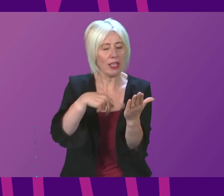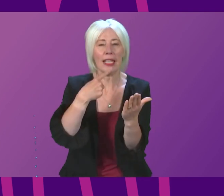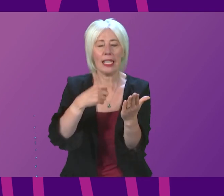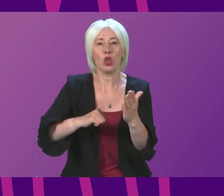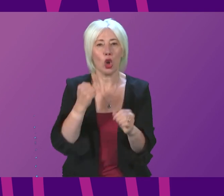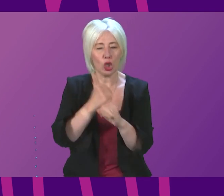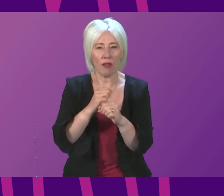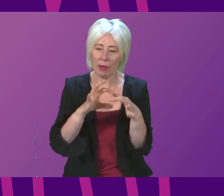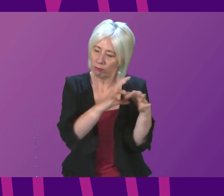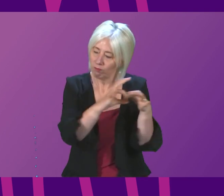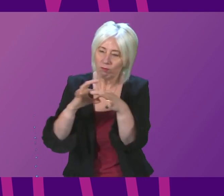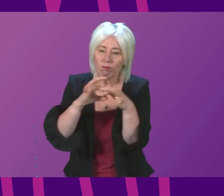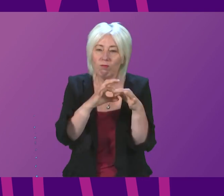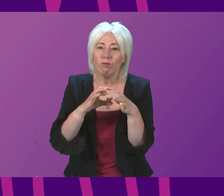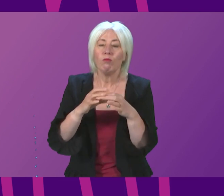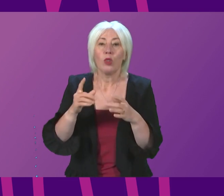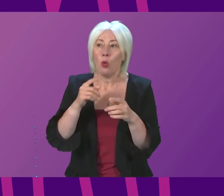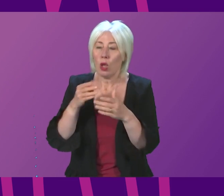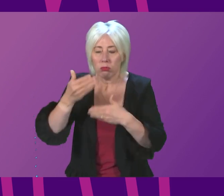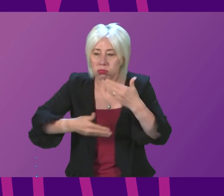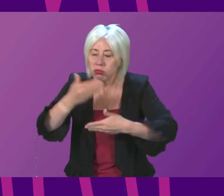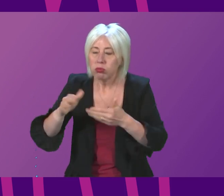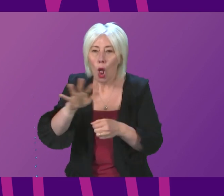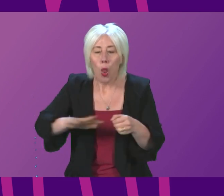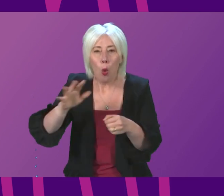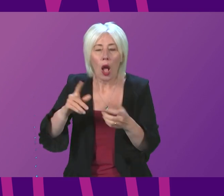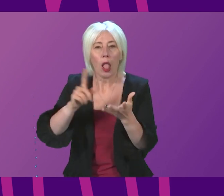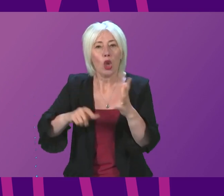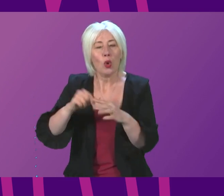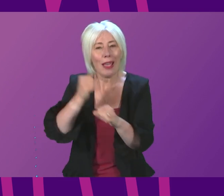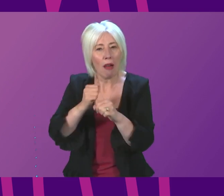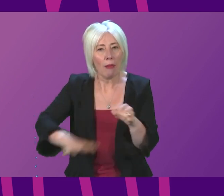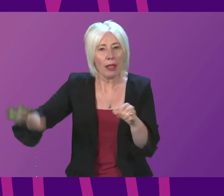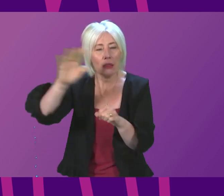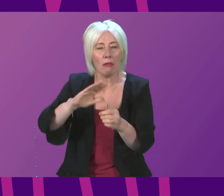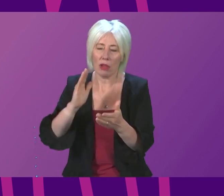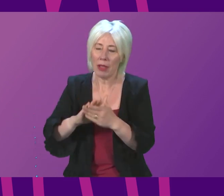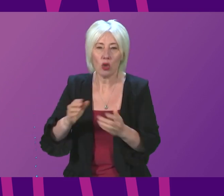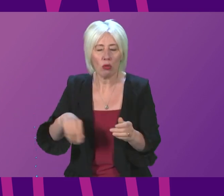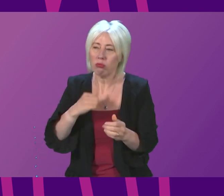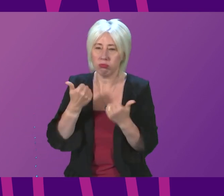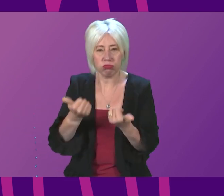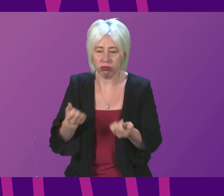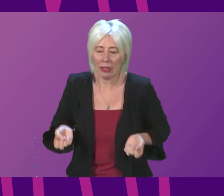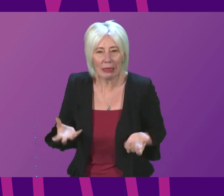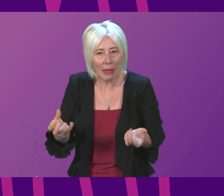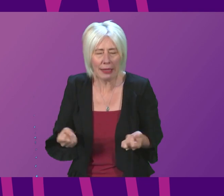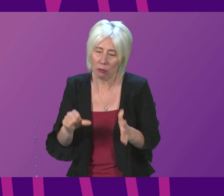“The Scottish Government worked collaboratively and at pace with local and UK government to direct significant public spending in difficult circumstances.